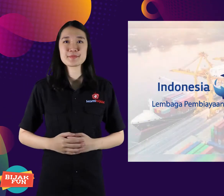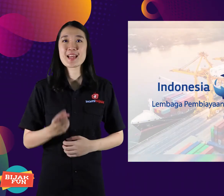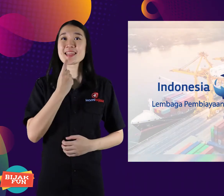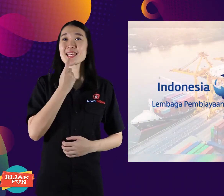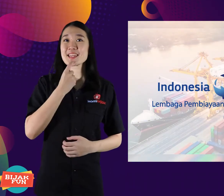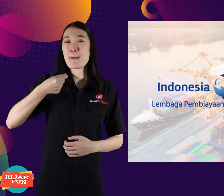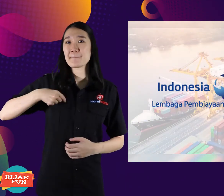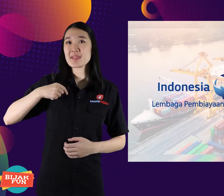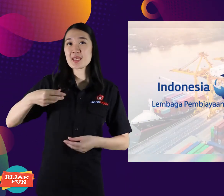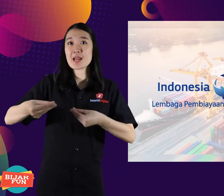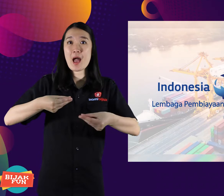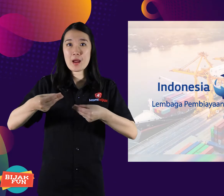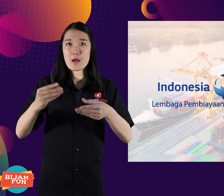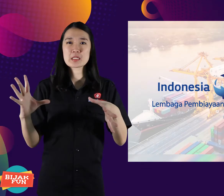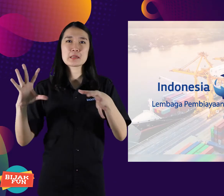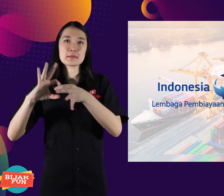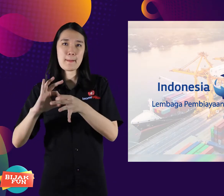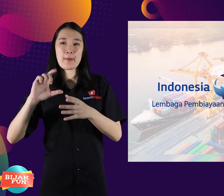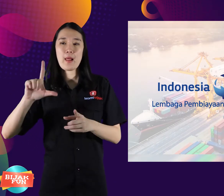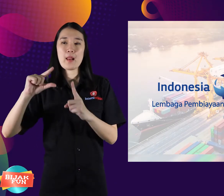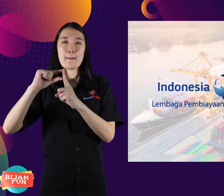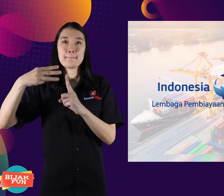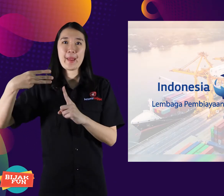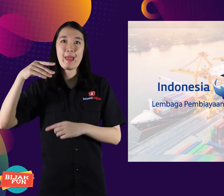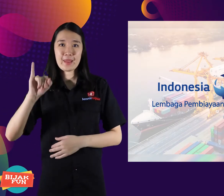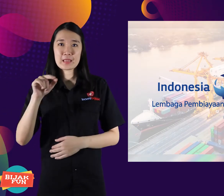The content of the program was about the Minister of Trade in collaboration with the LPEI.